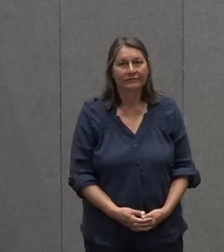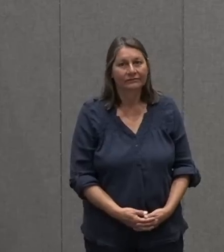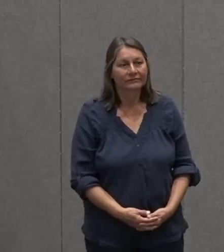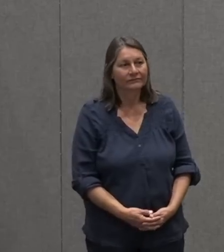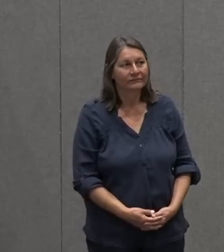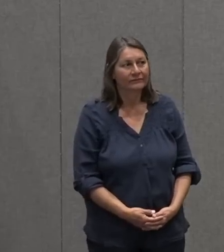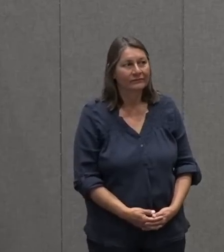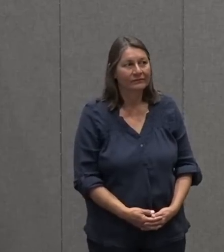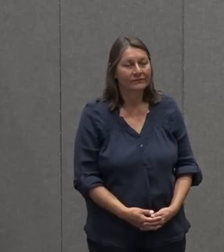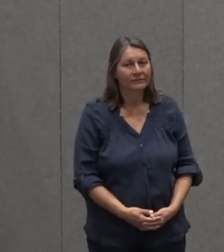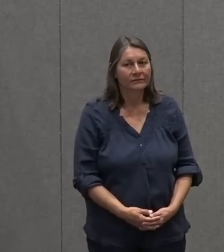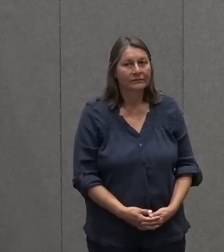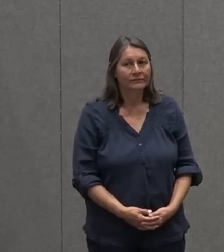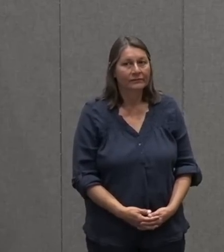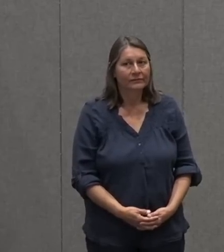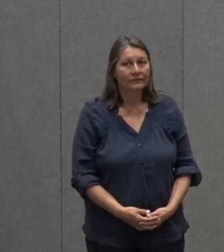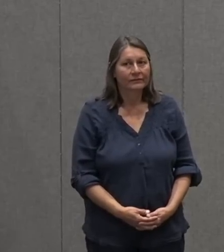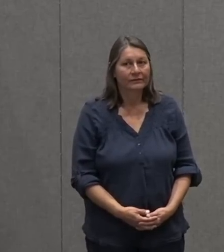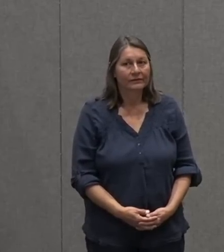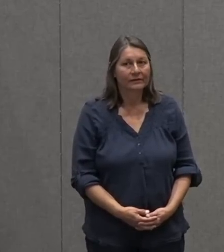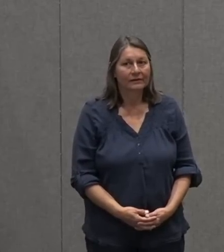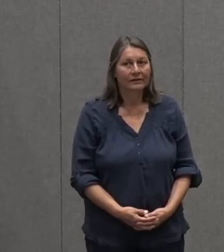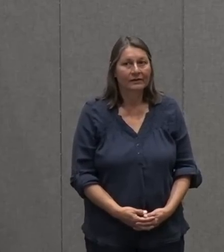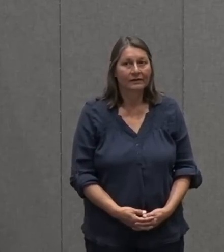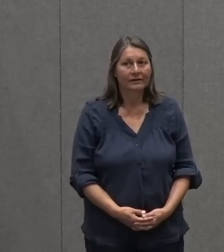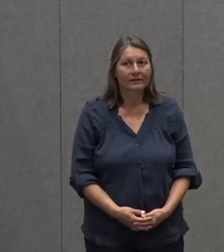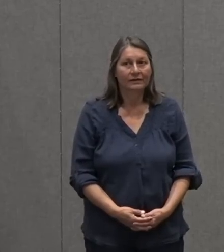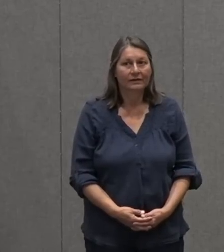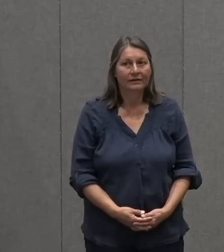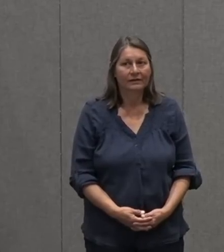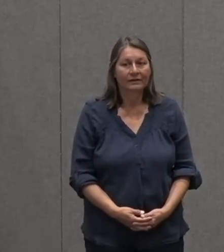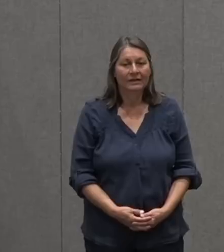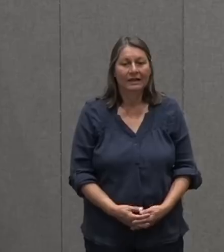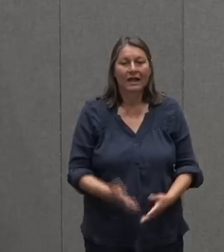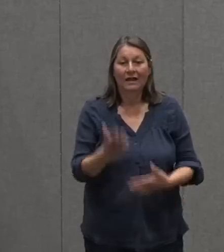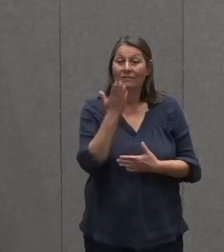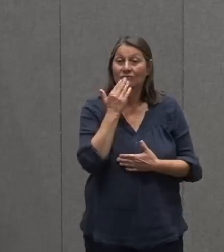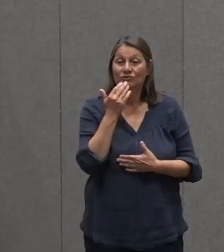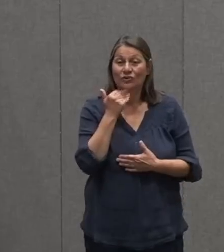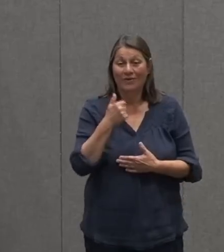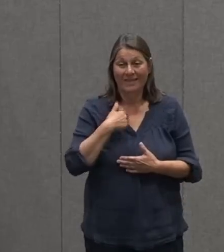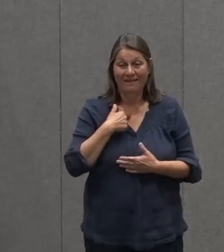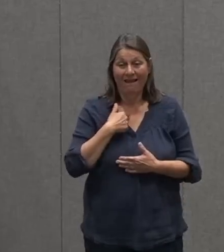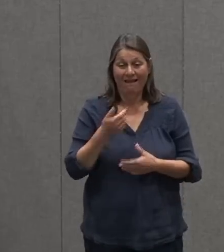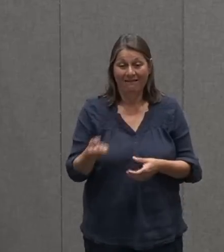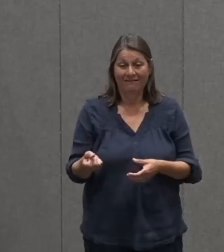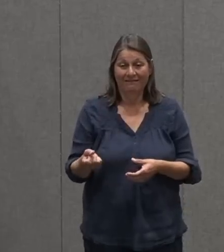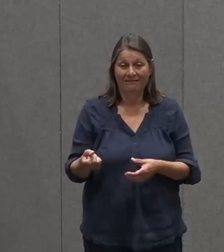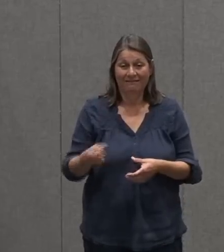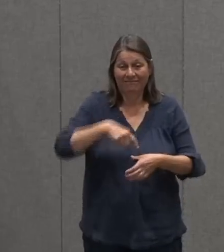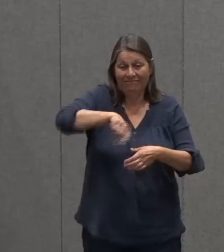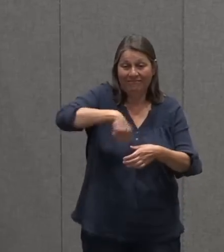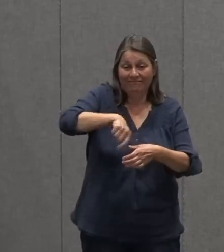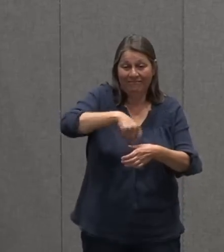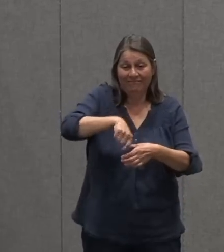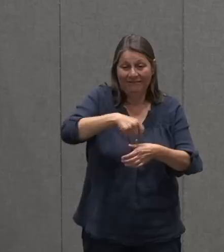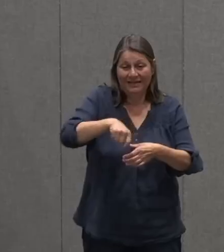So the kind of sugar In here is called unrefined. So it looks like it has a brown color to it.